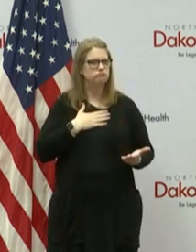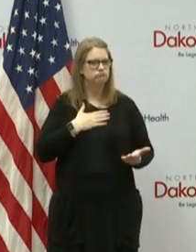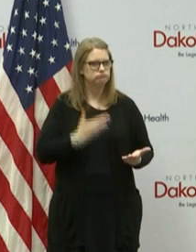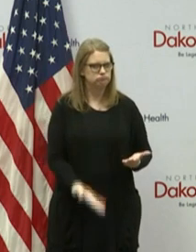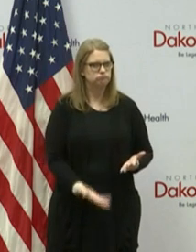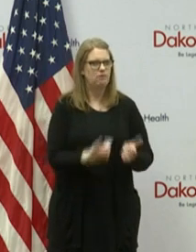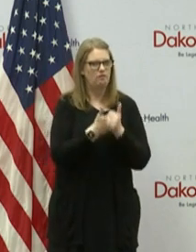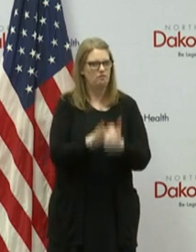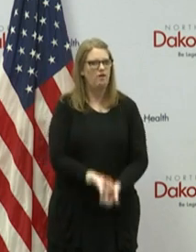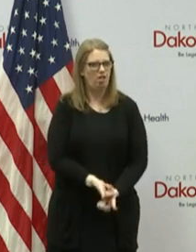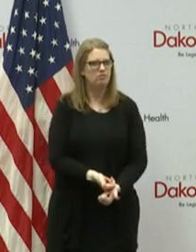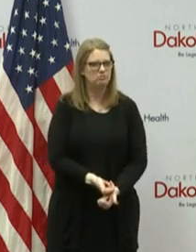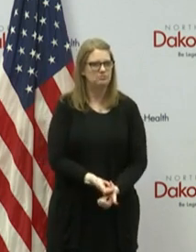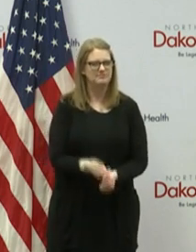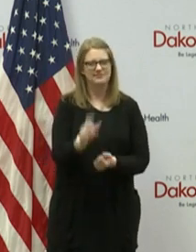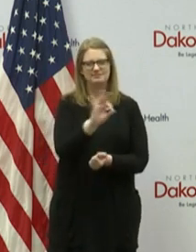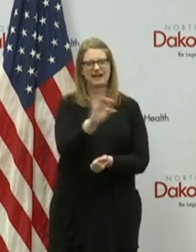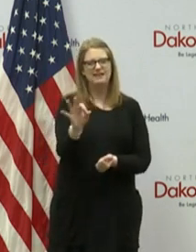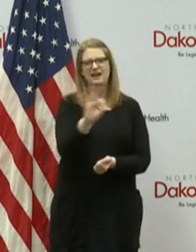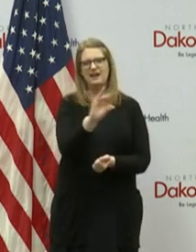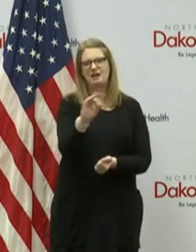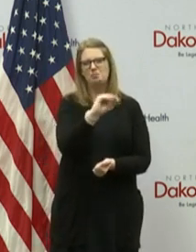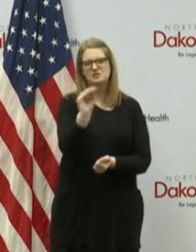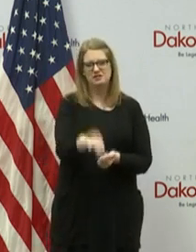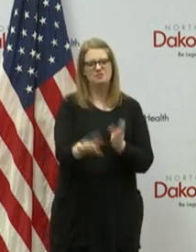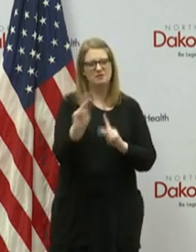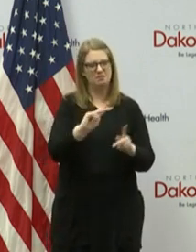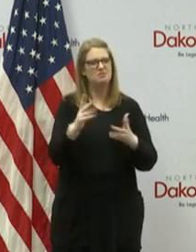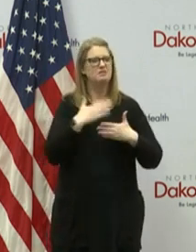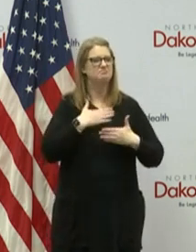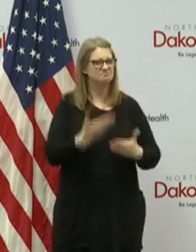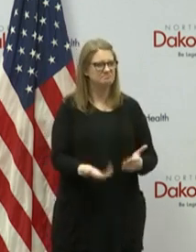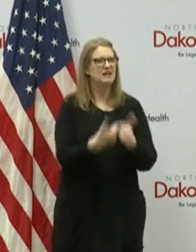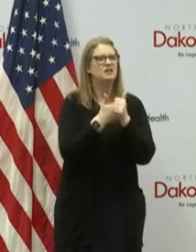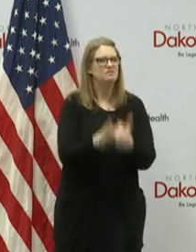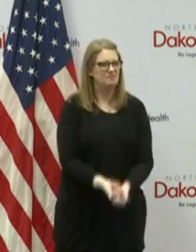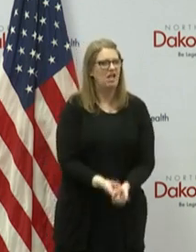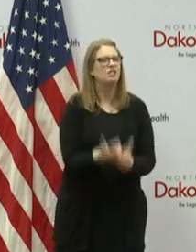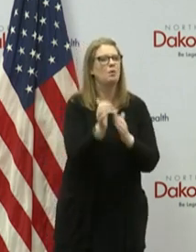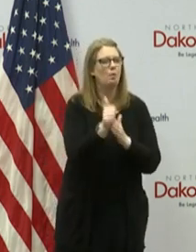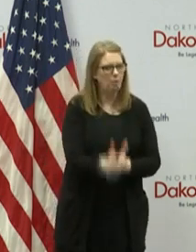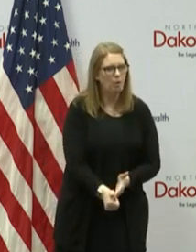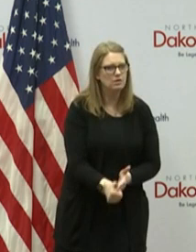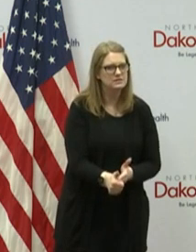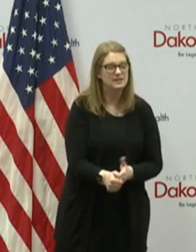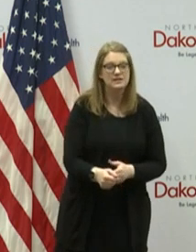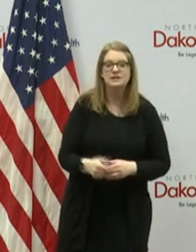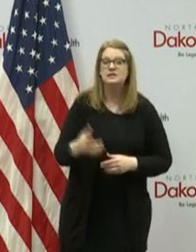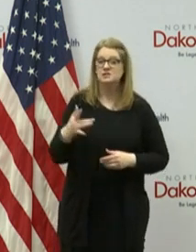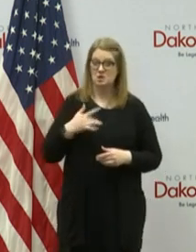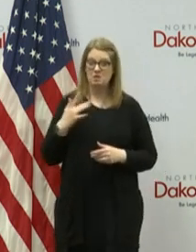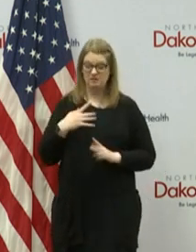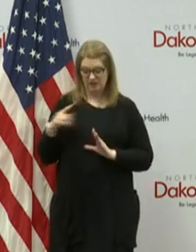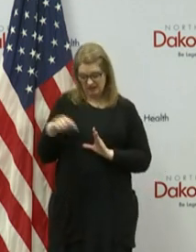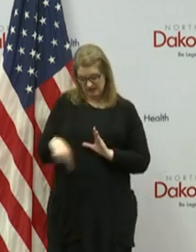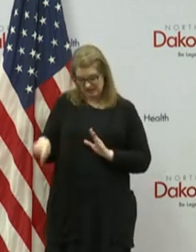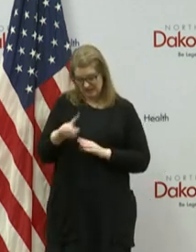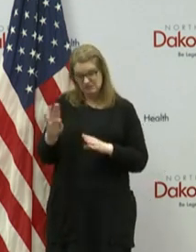THE 98, 99 PERCENT OF NORTH DAKOTA AND HAVE DONE A FANTASTIC JOB OF VOLUNTARILY COMPLYING TO HELP PROTECT THEMSELVES AND THOSE AROUND